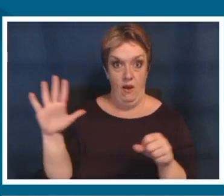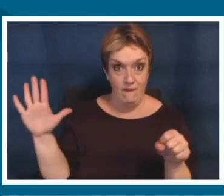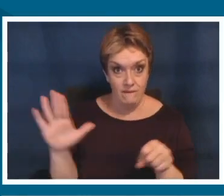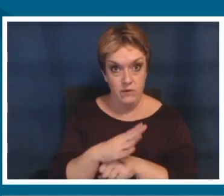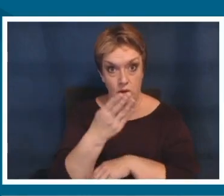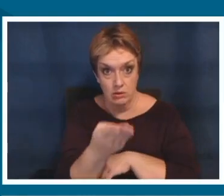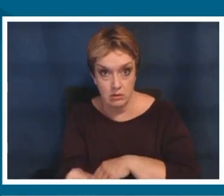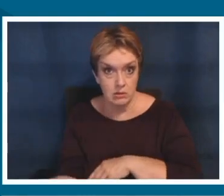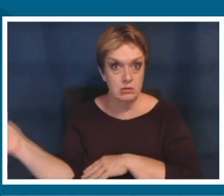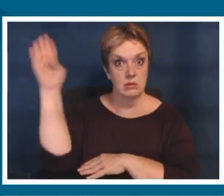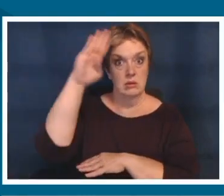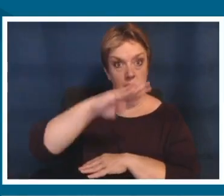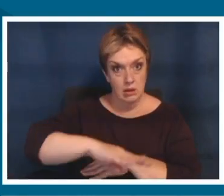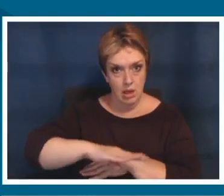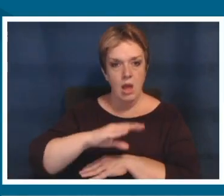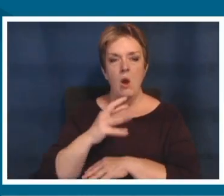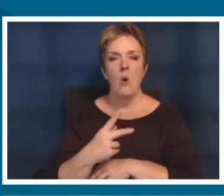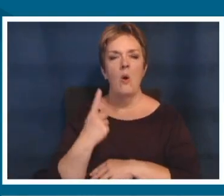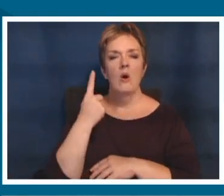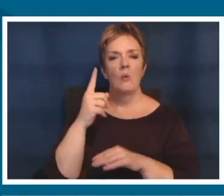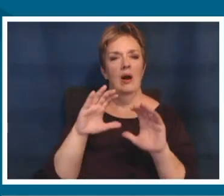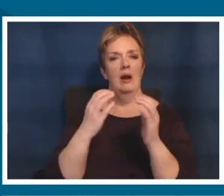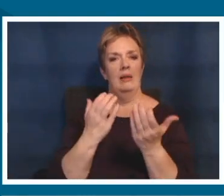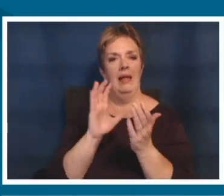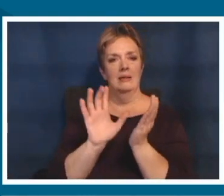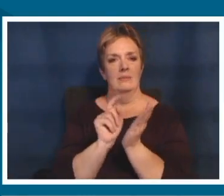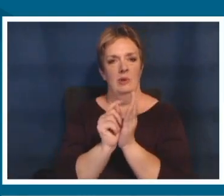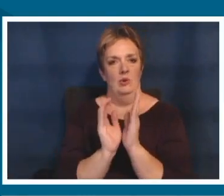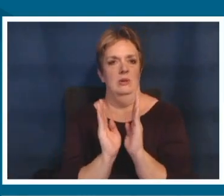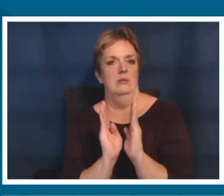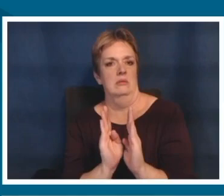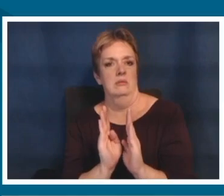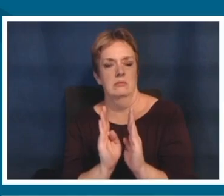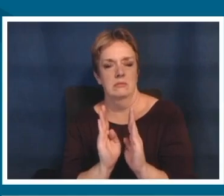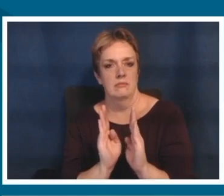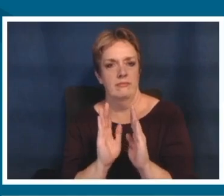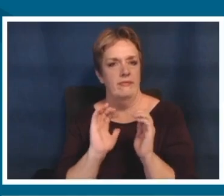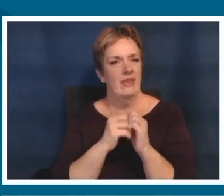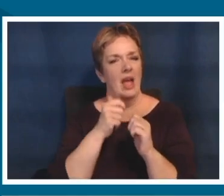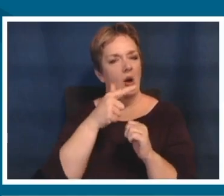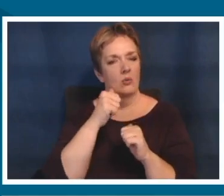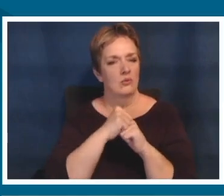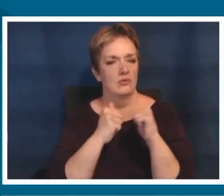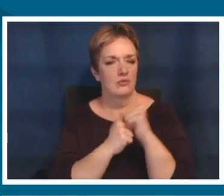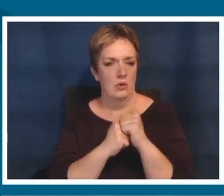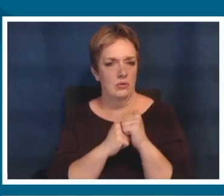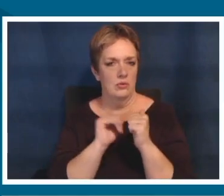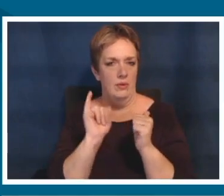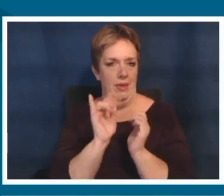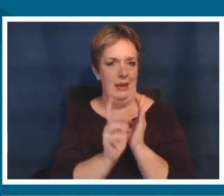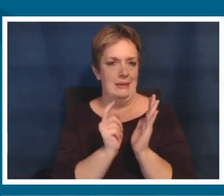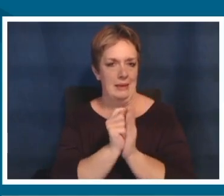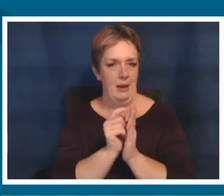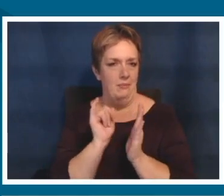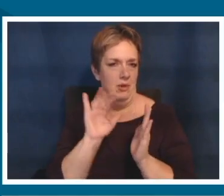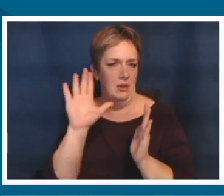basically how do we structure the time to do an activation like this